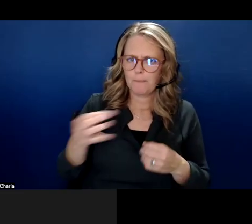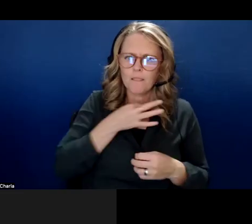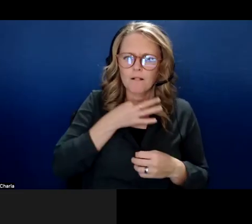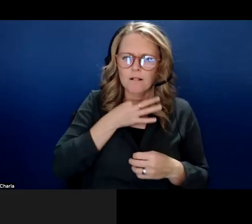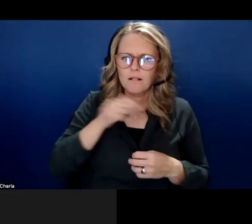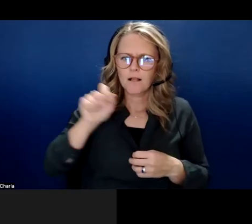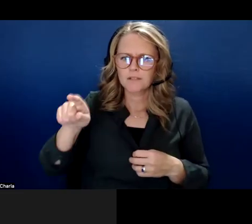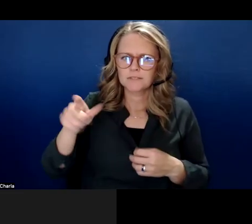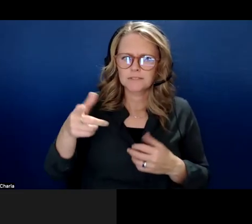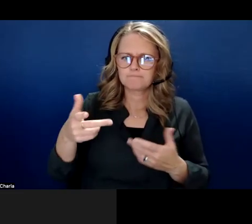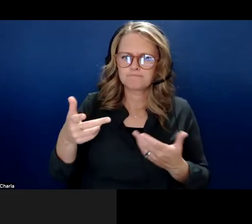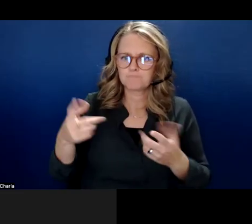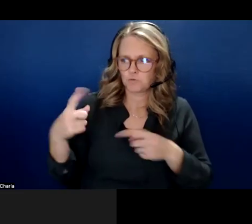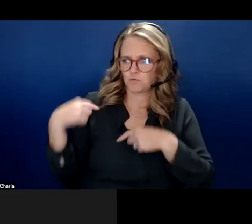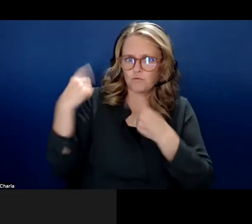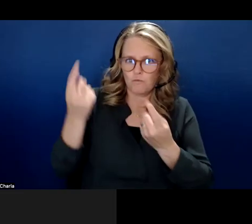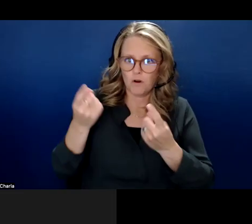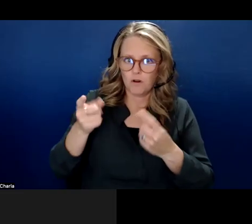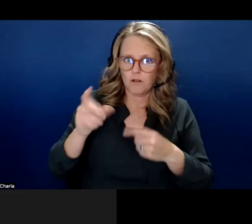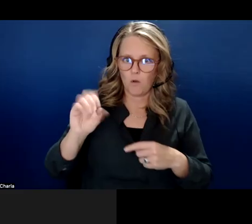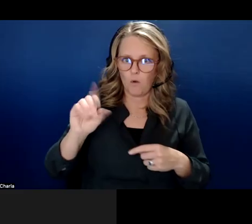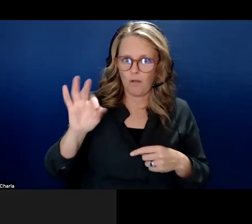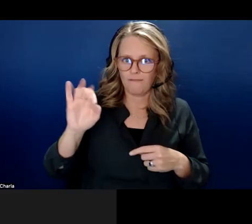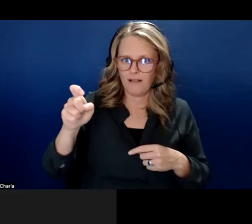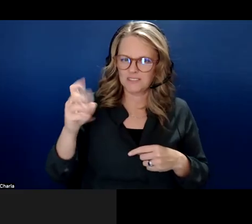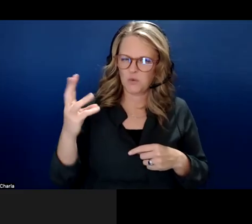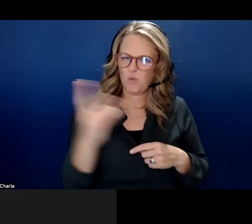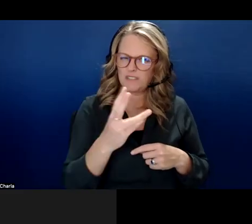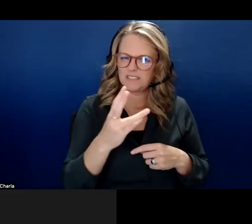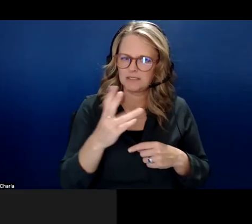what has the impact been on the West Colfax part of-